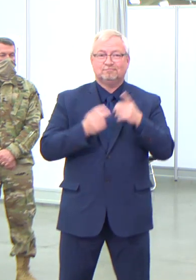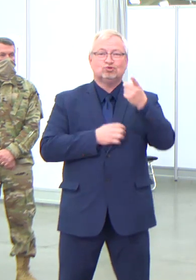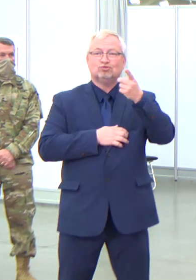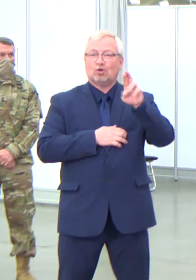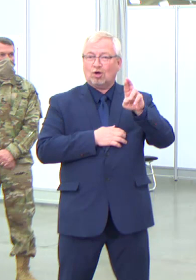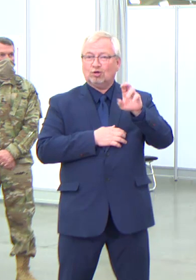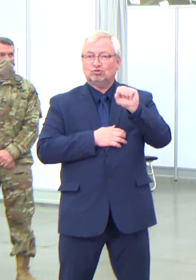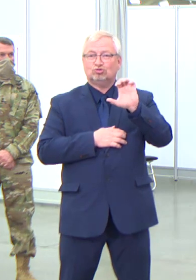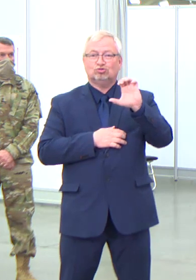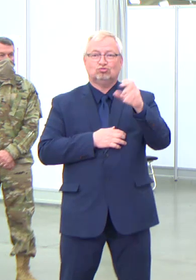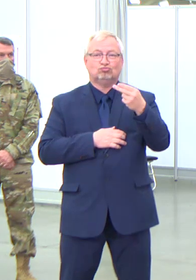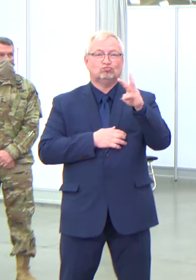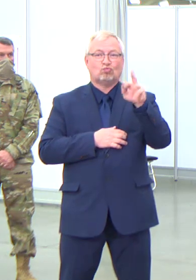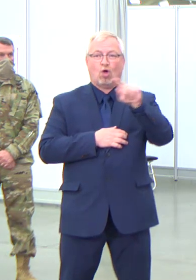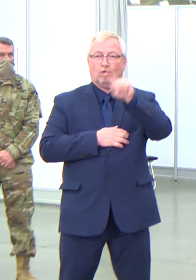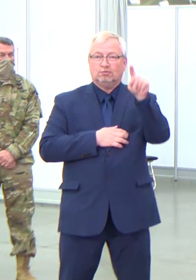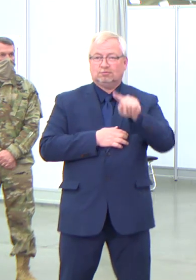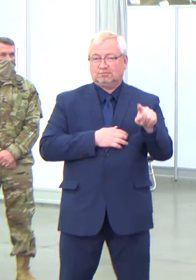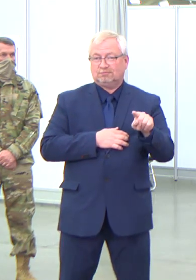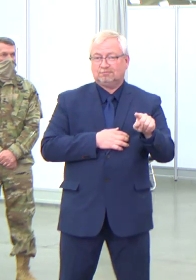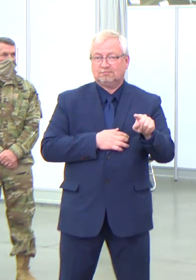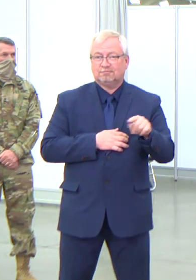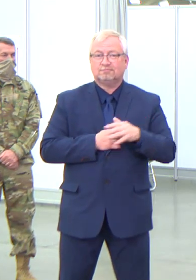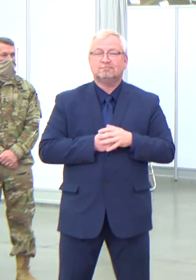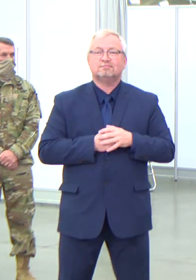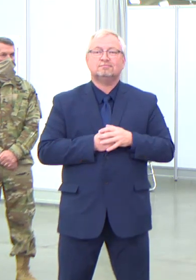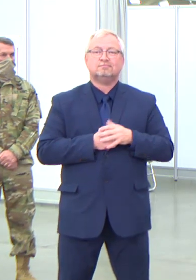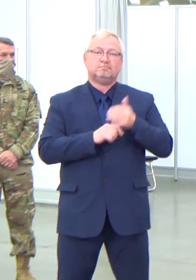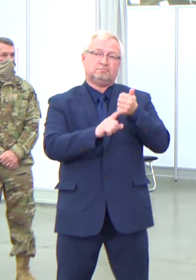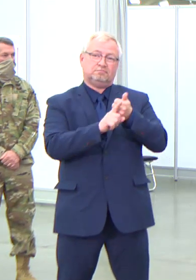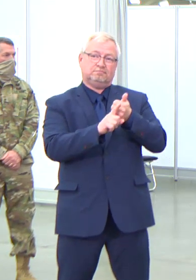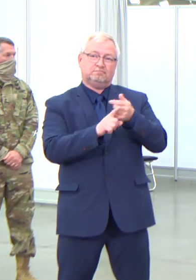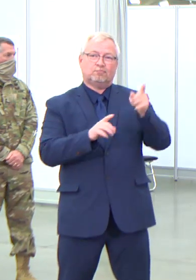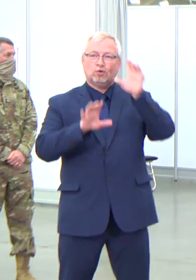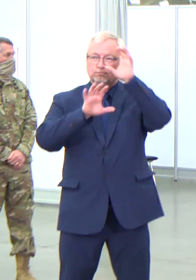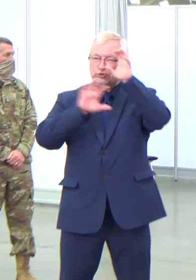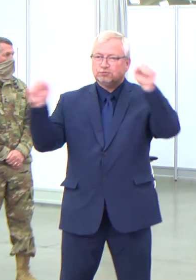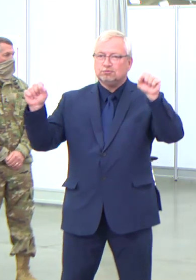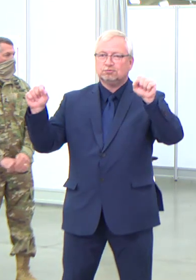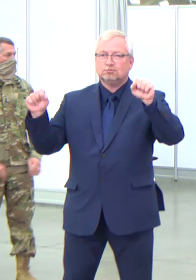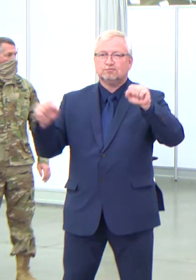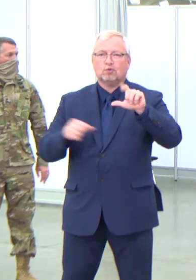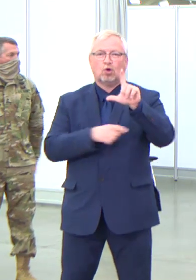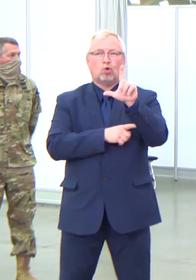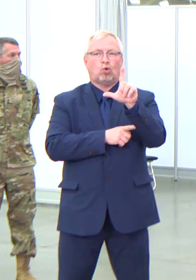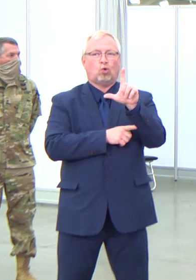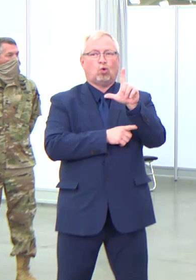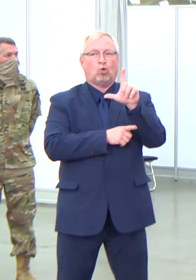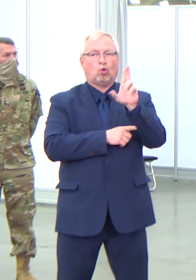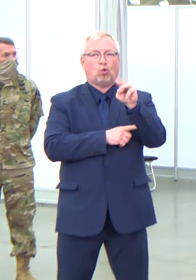Schwartz. Dr. Schwartz is the President and chief medical officer